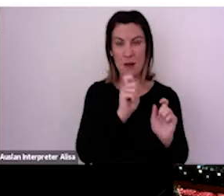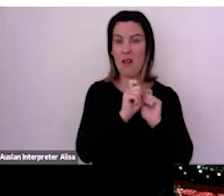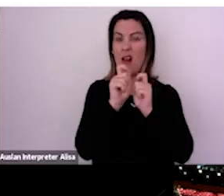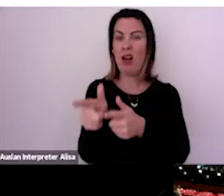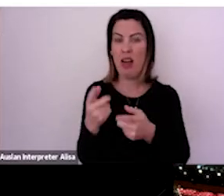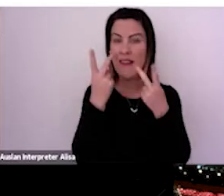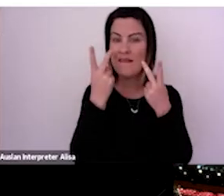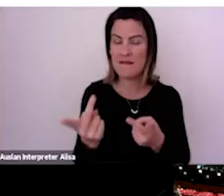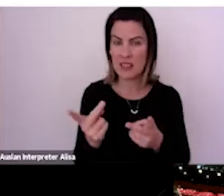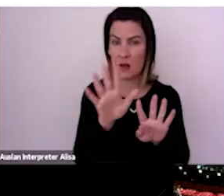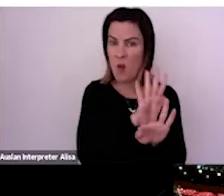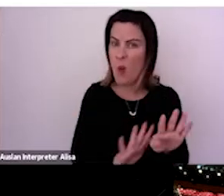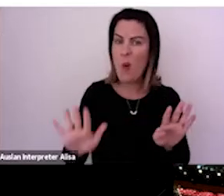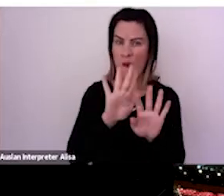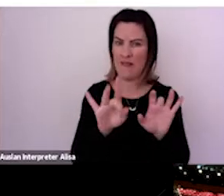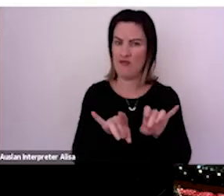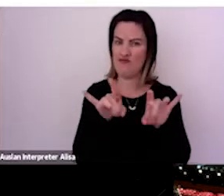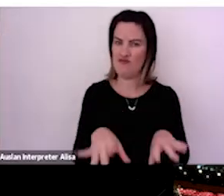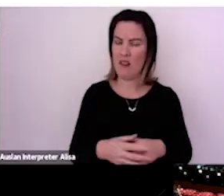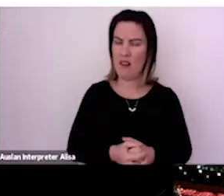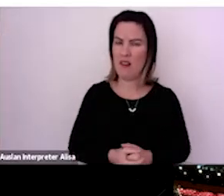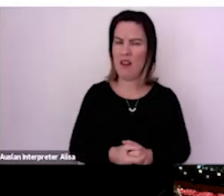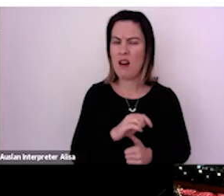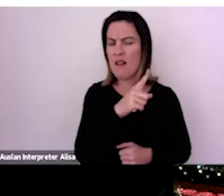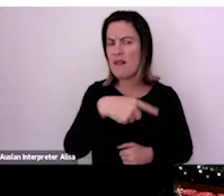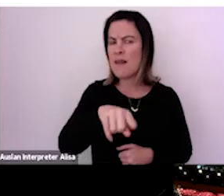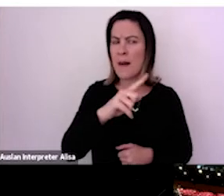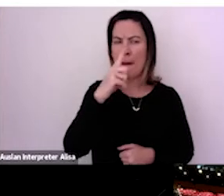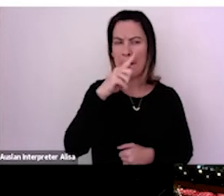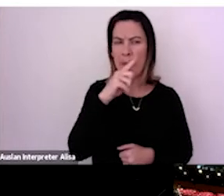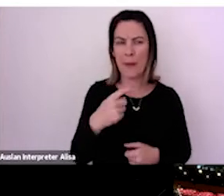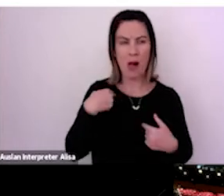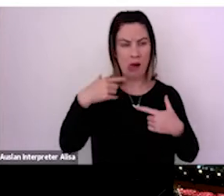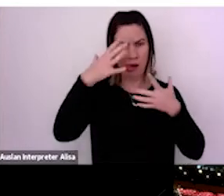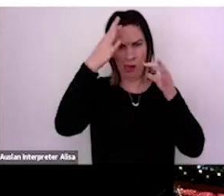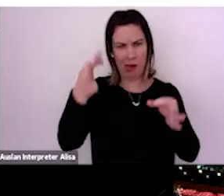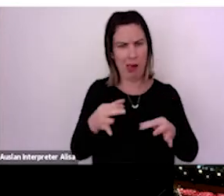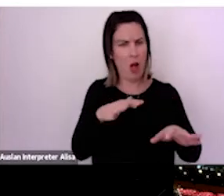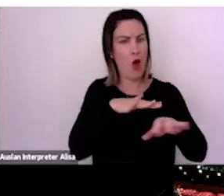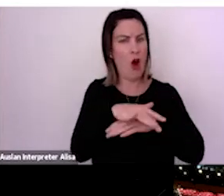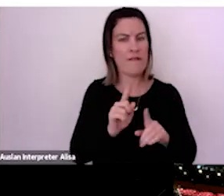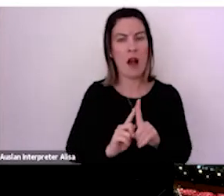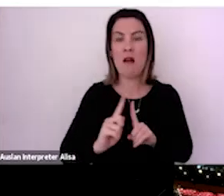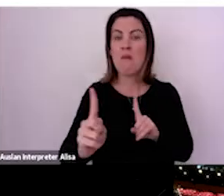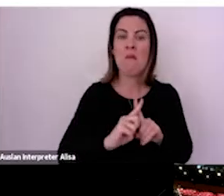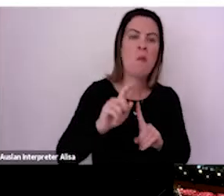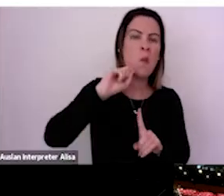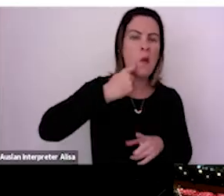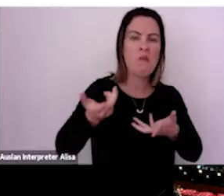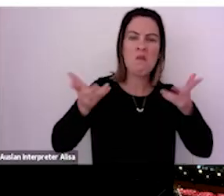make decisions about whether they will go out now or not, we are seeing slight changes in terms of risk tolerance as well.